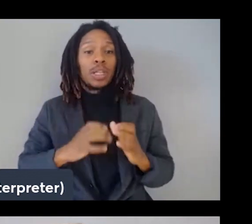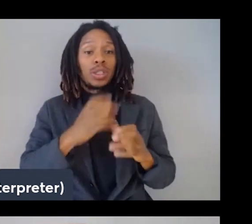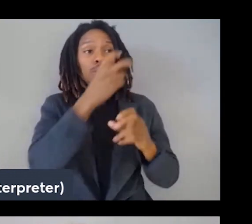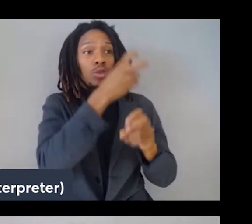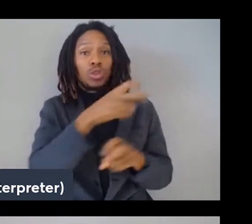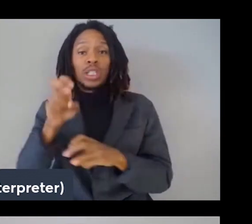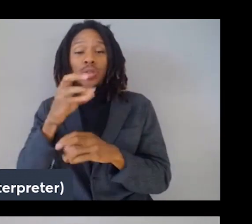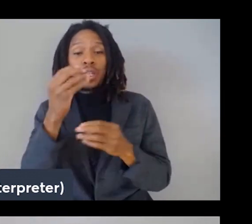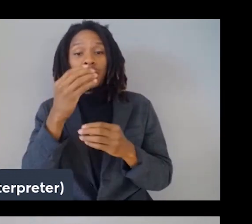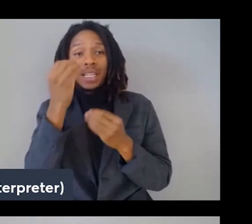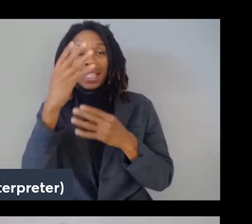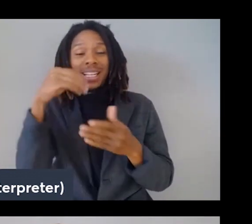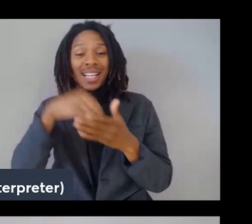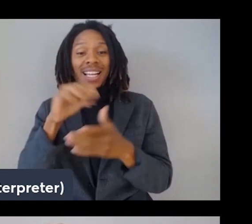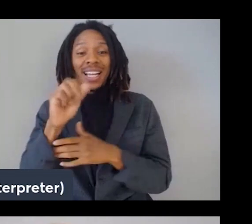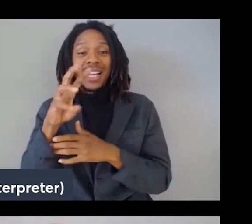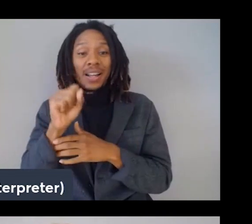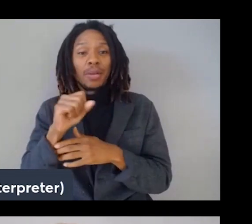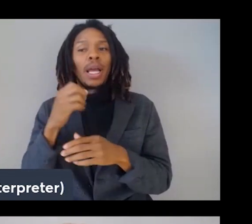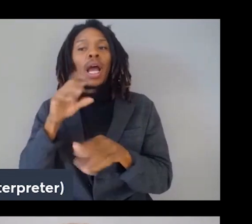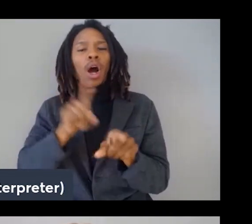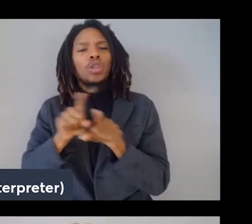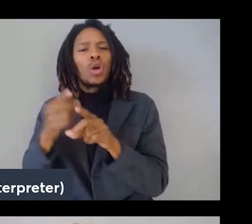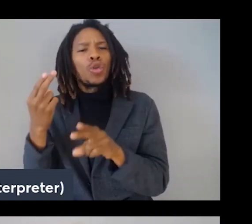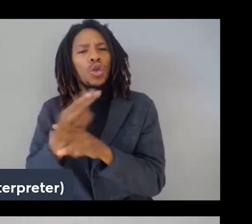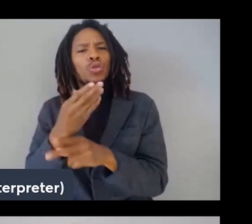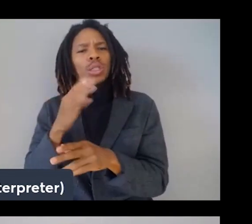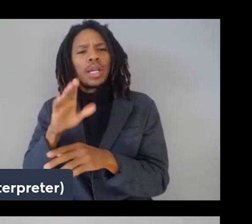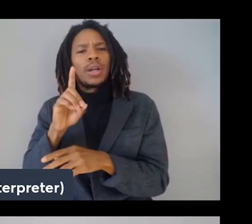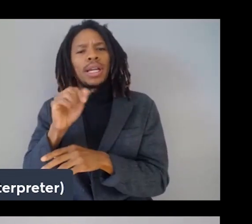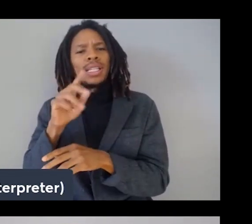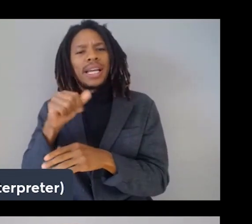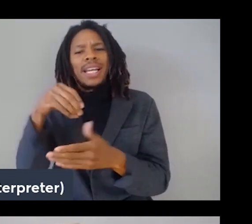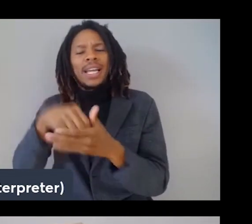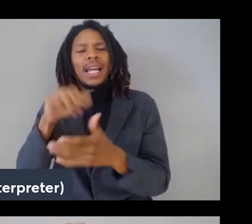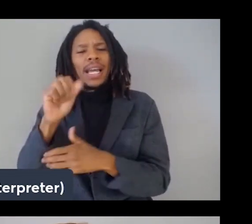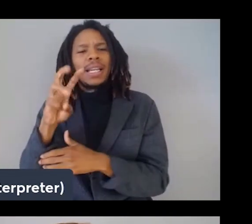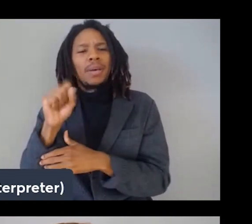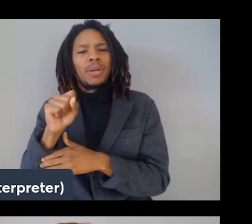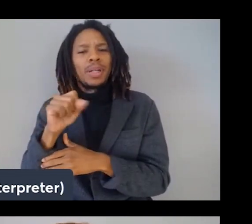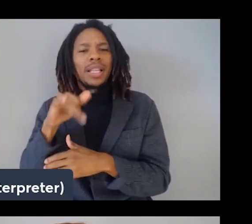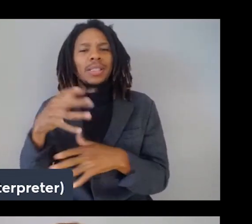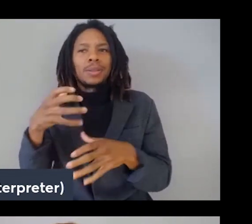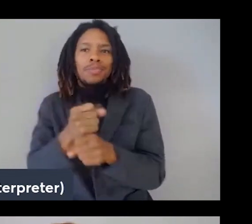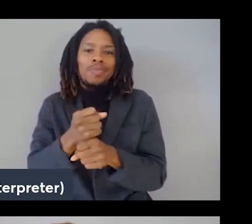and we help them put their data into good use on AWS. That's kind of putting it very, very succinctly.